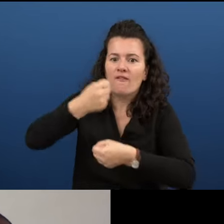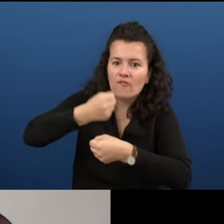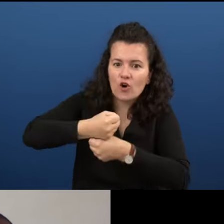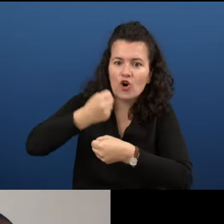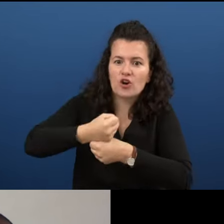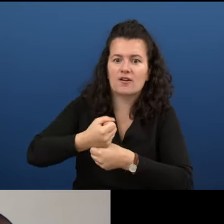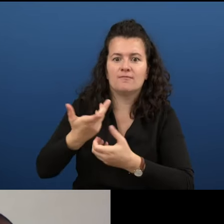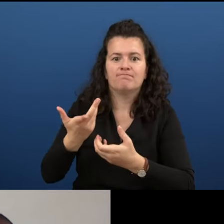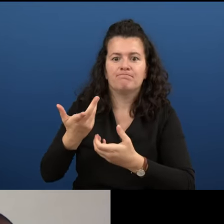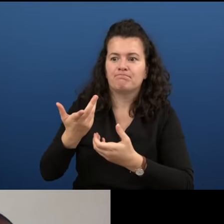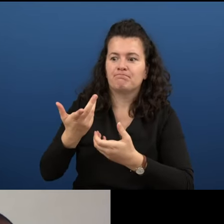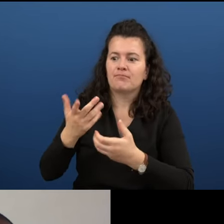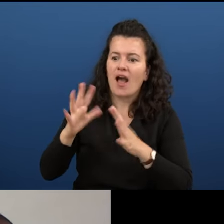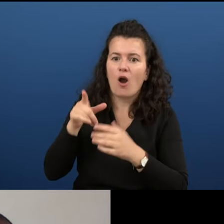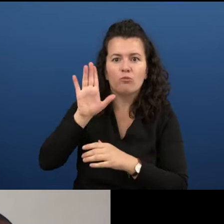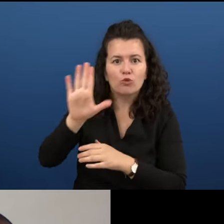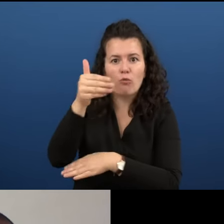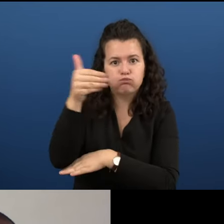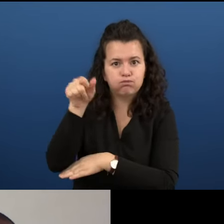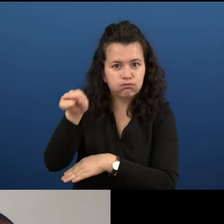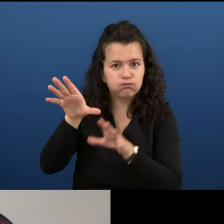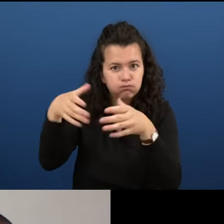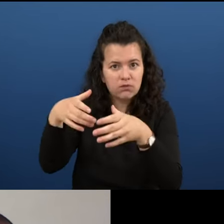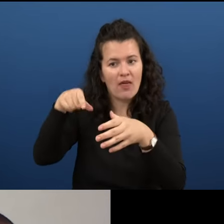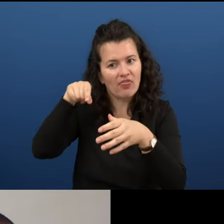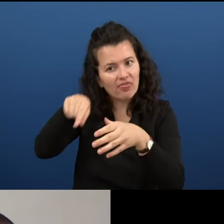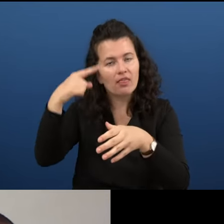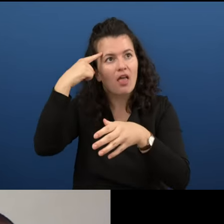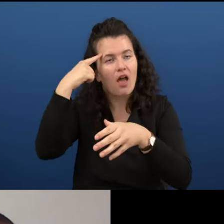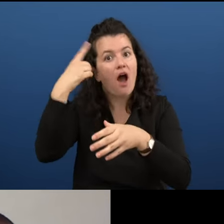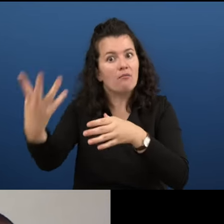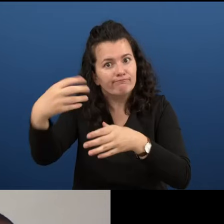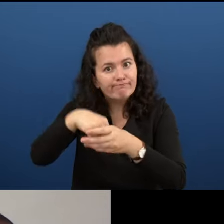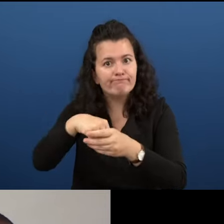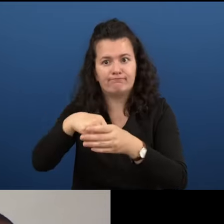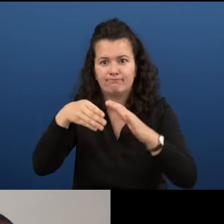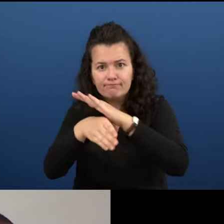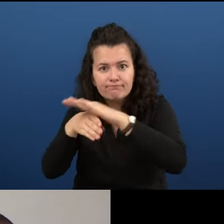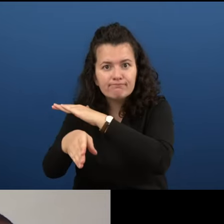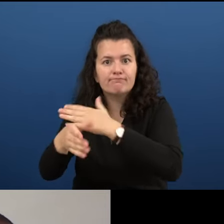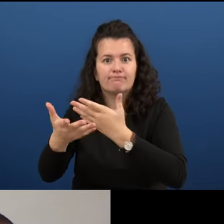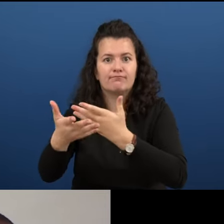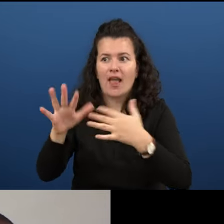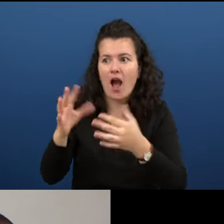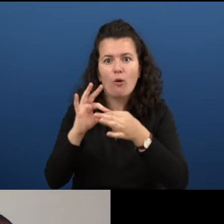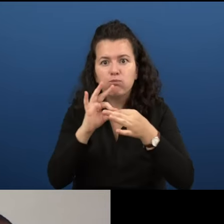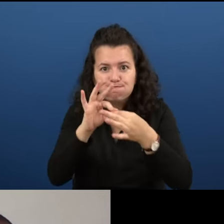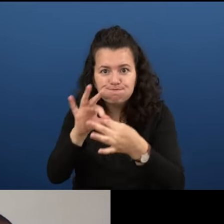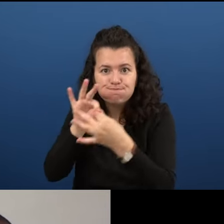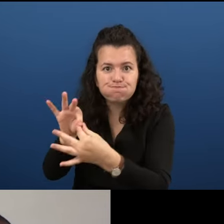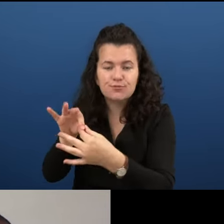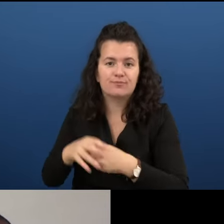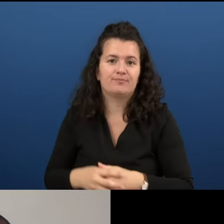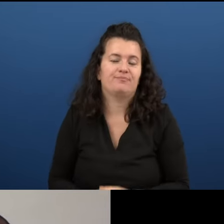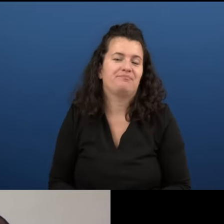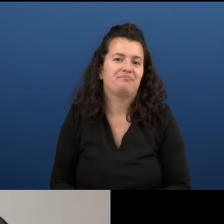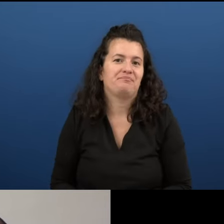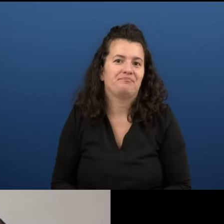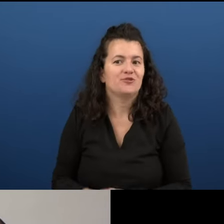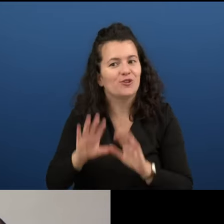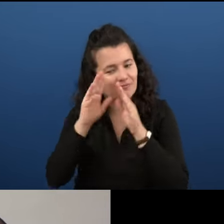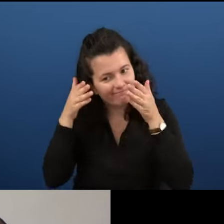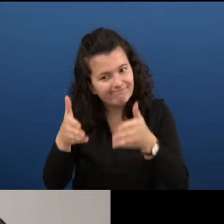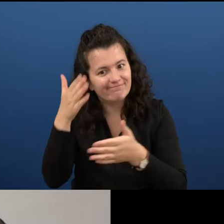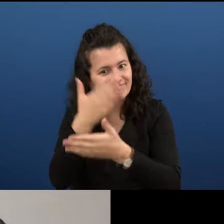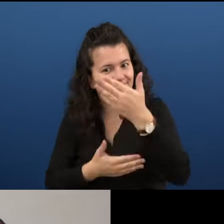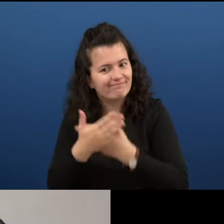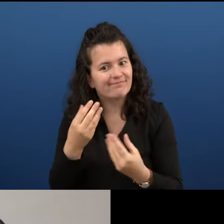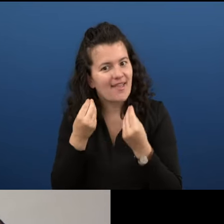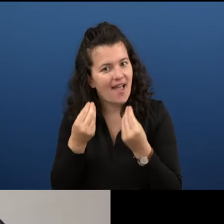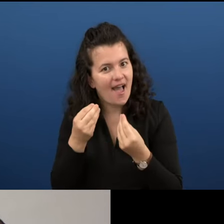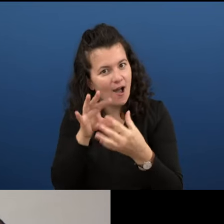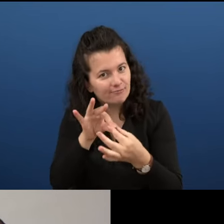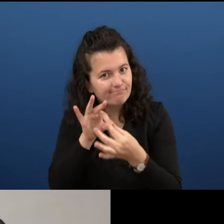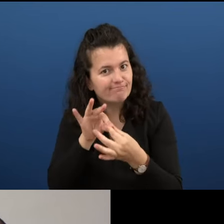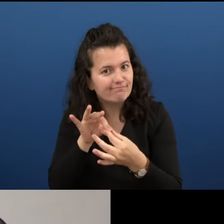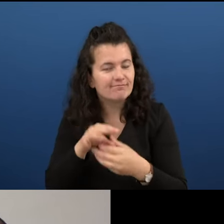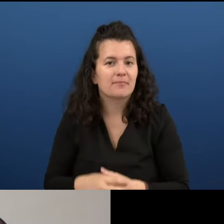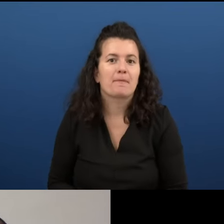committee that are in charge of all the aspects, starting from the facilities, but